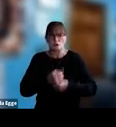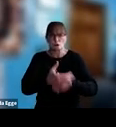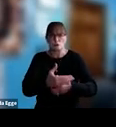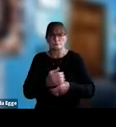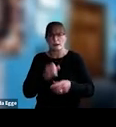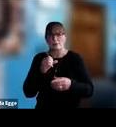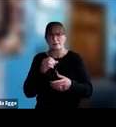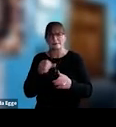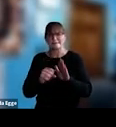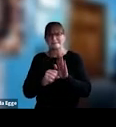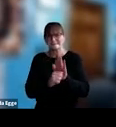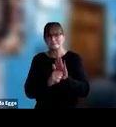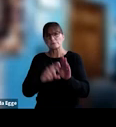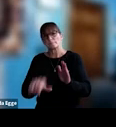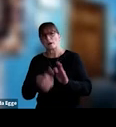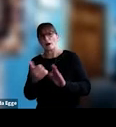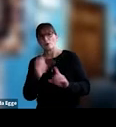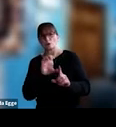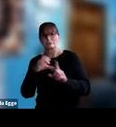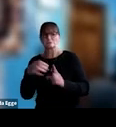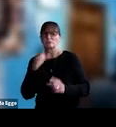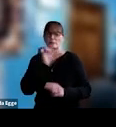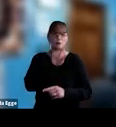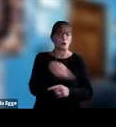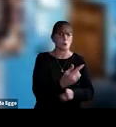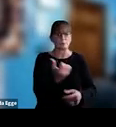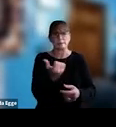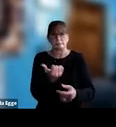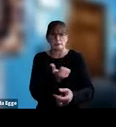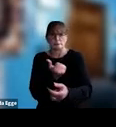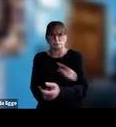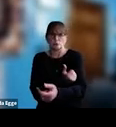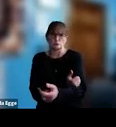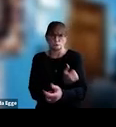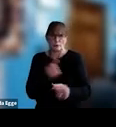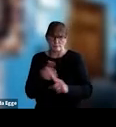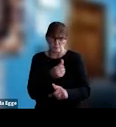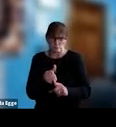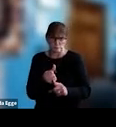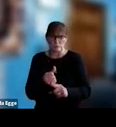of their other conditions, not just their substance use. So if DDS can determine